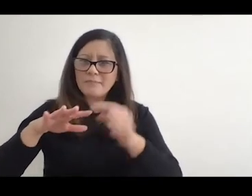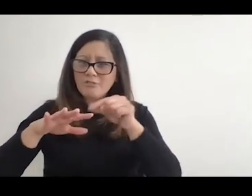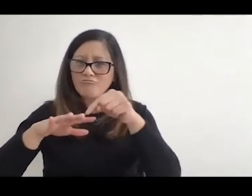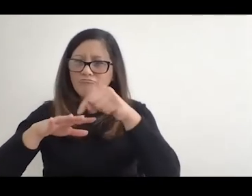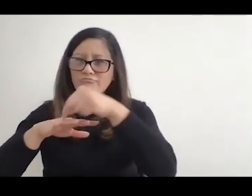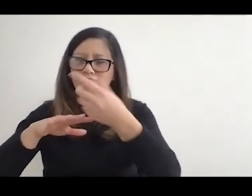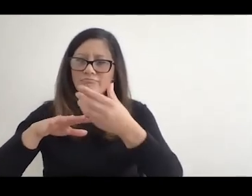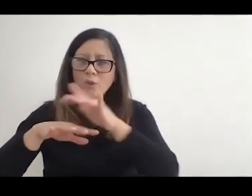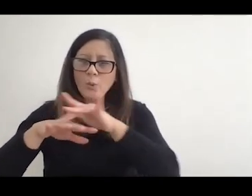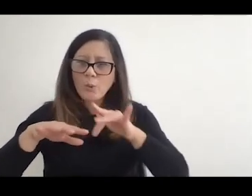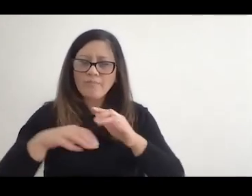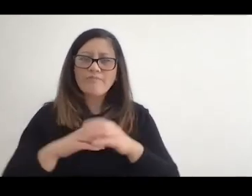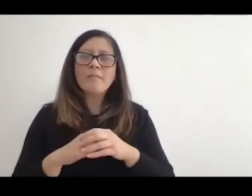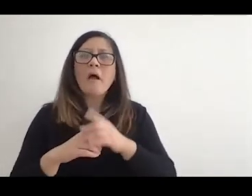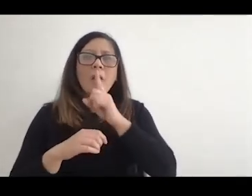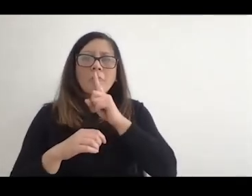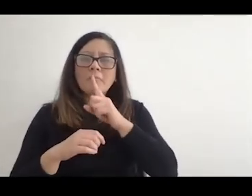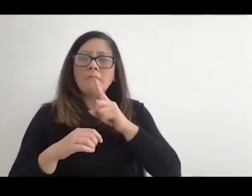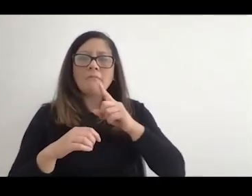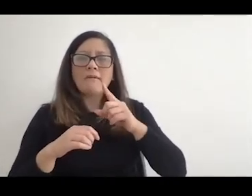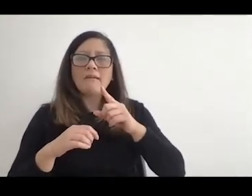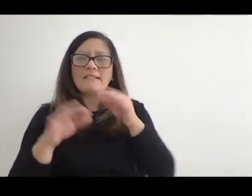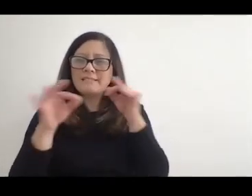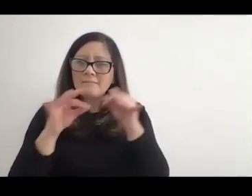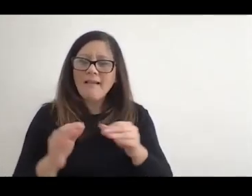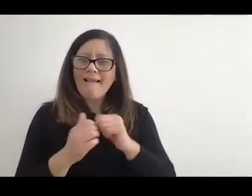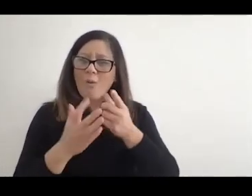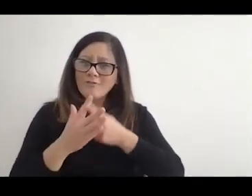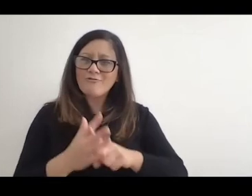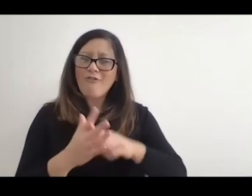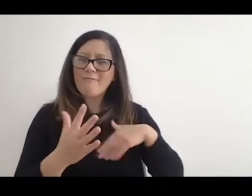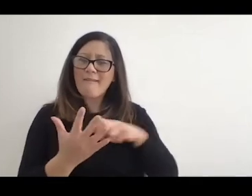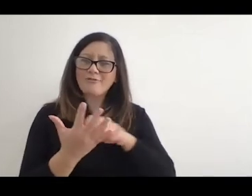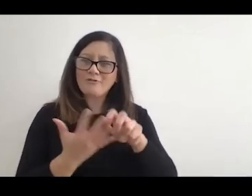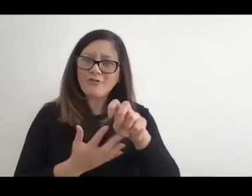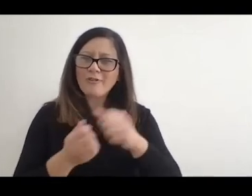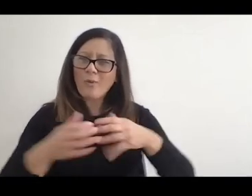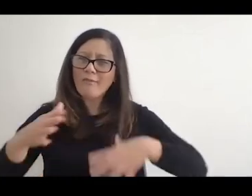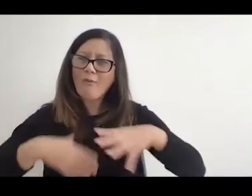With this journey and started on this journey. This picture is important